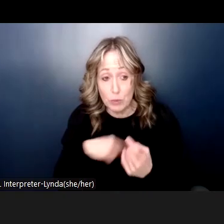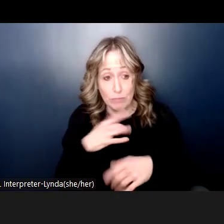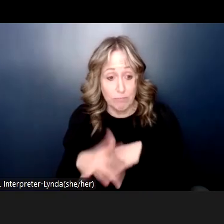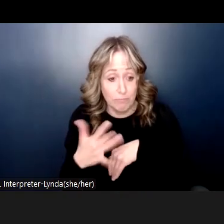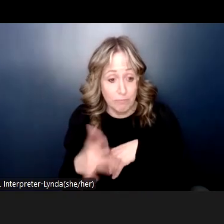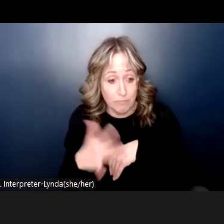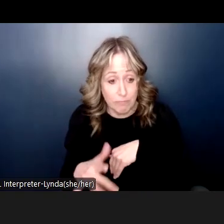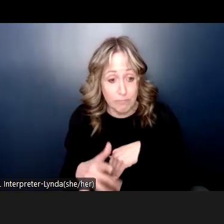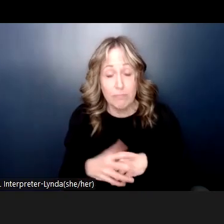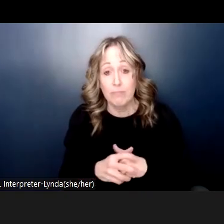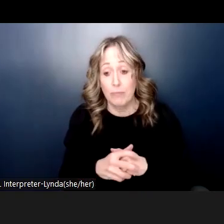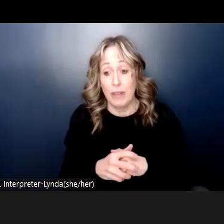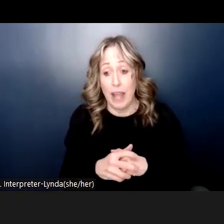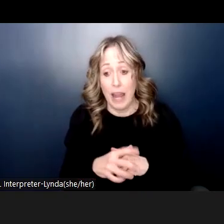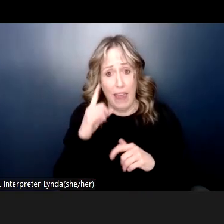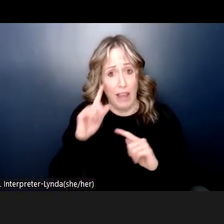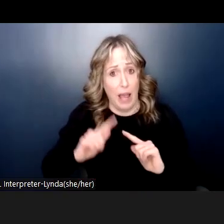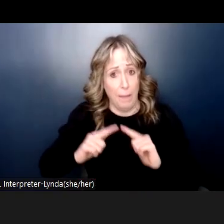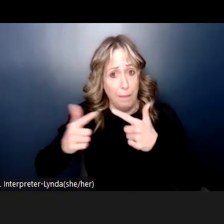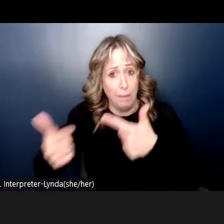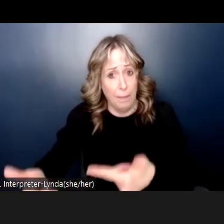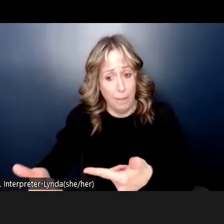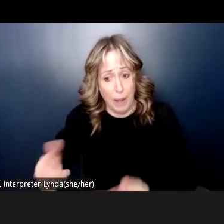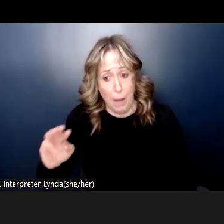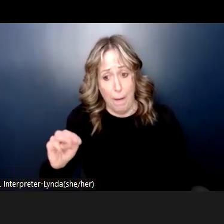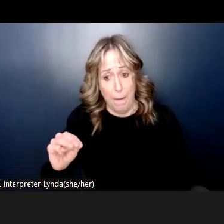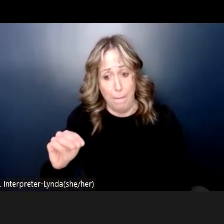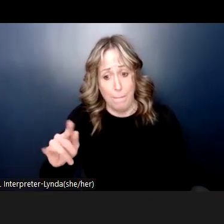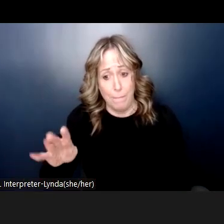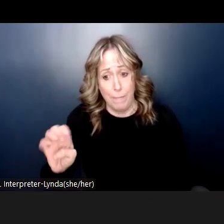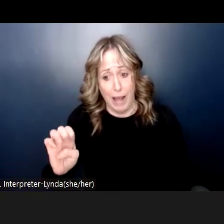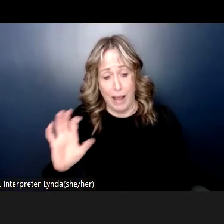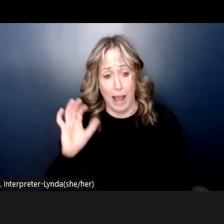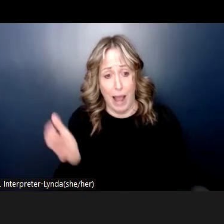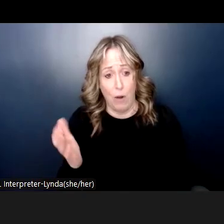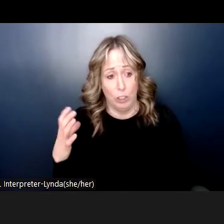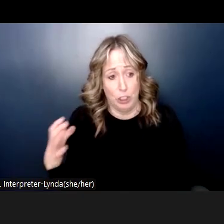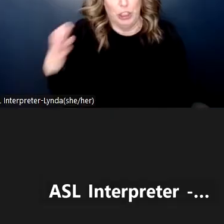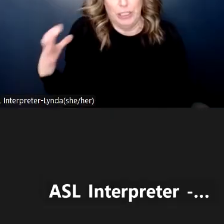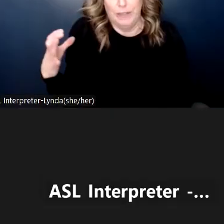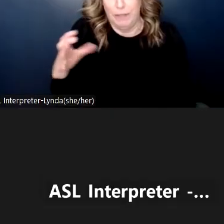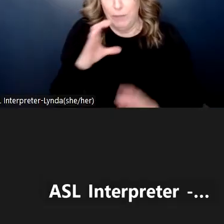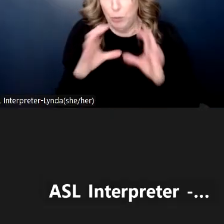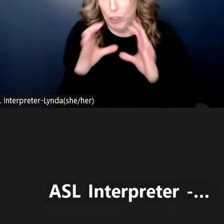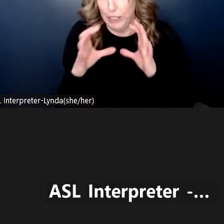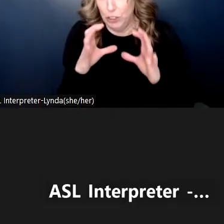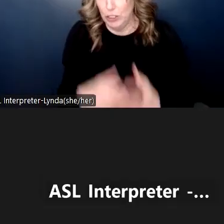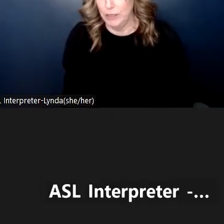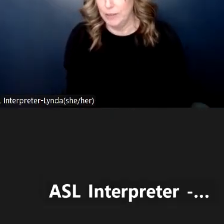And I believe I'm turning it over to Mike, signaling our chief of communications, and come up with solutions.